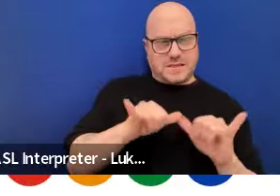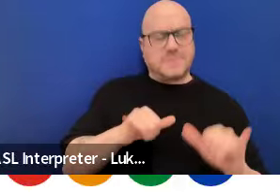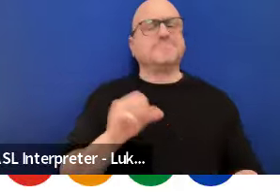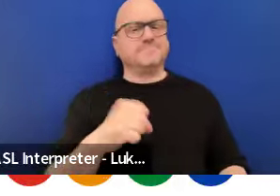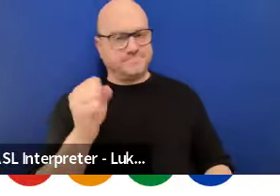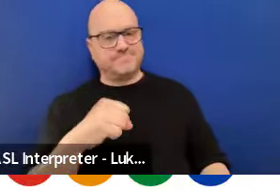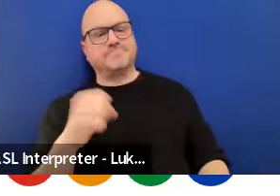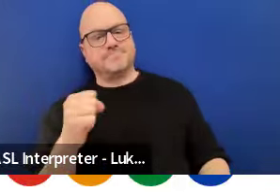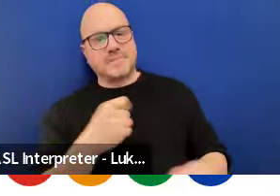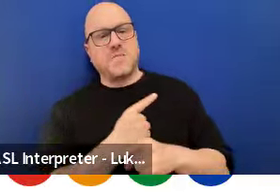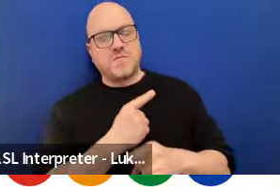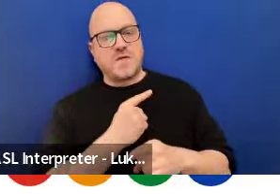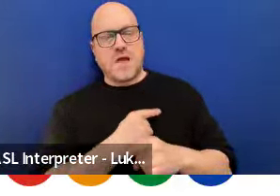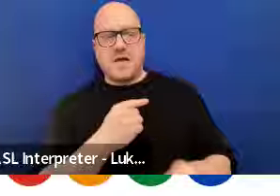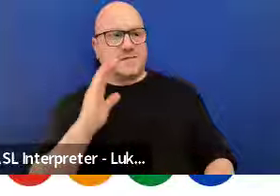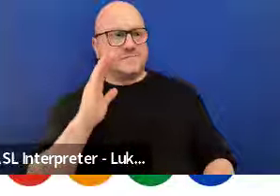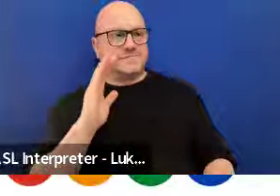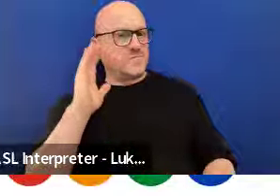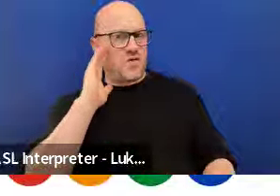THEY SAY IT WAS A GLITCH. SOMETHING GOING ON WITH THE SYSTEM.